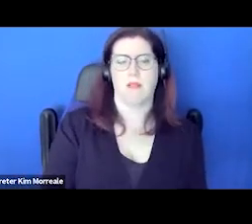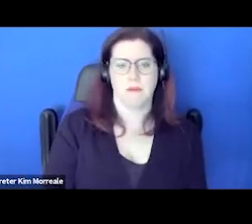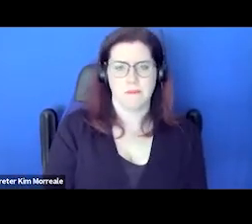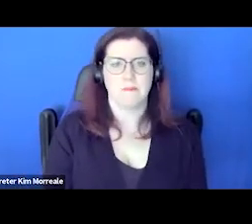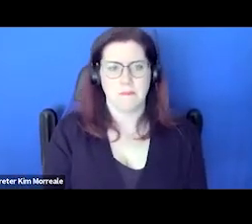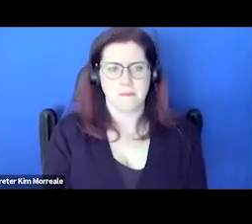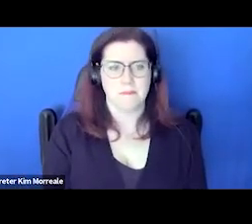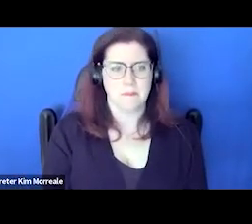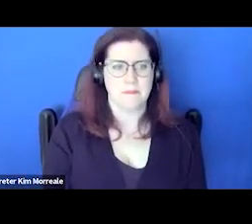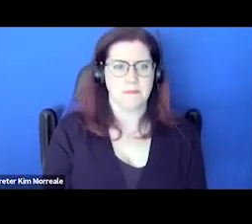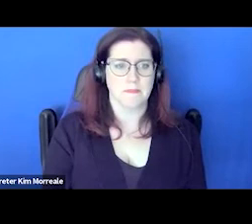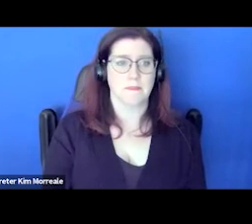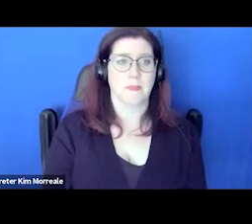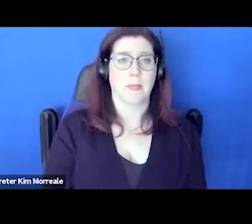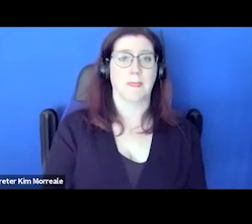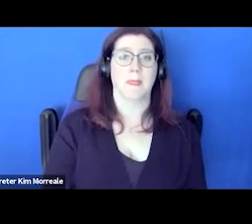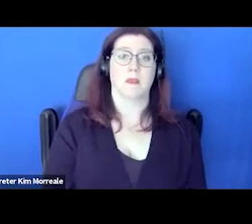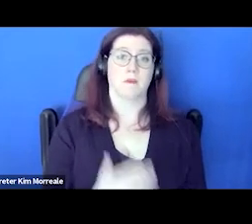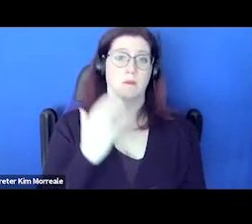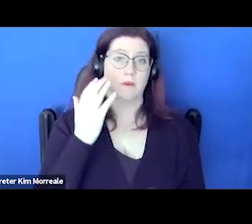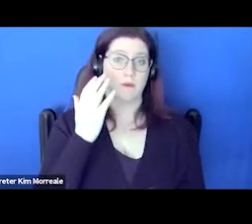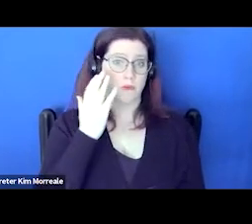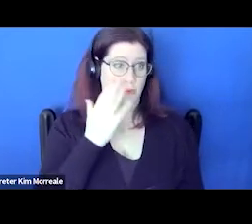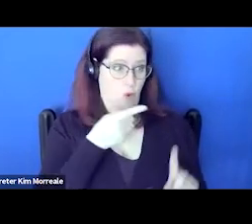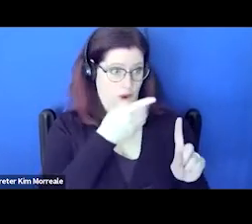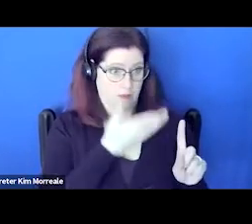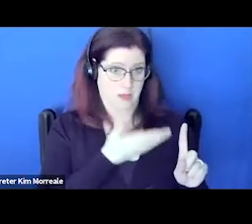So knowing that she had received services